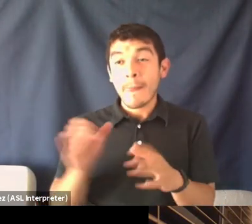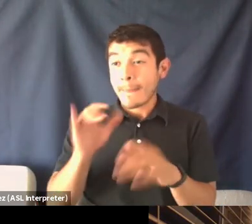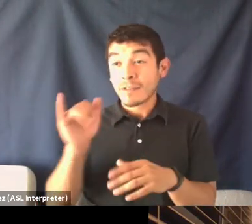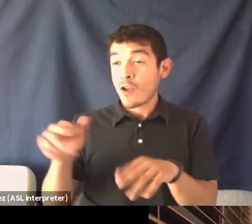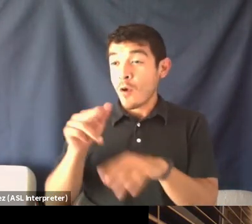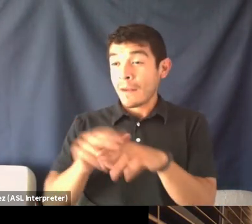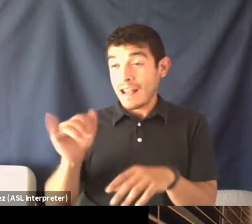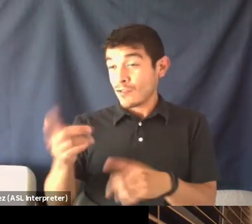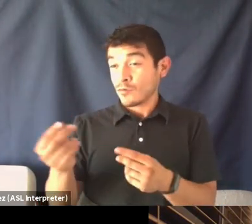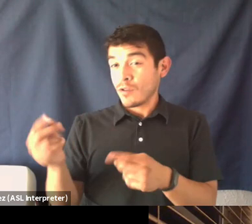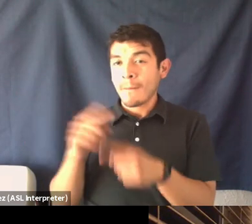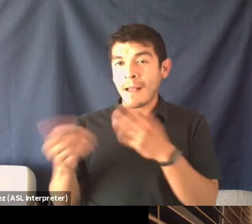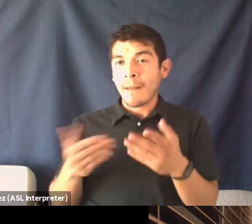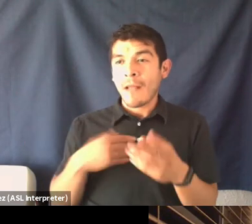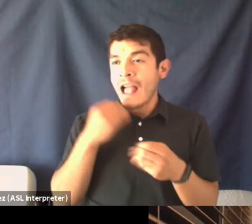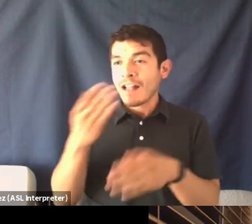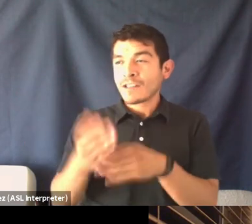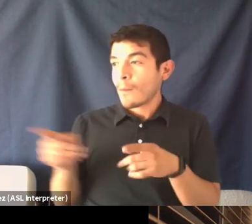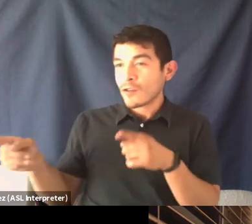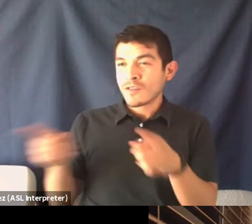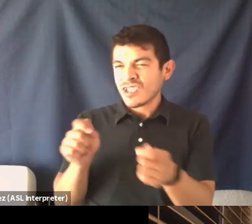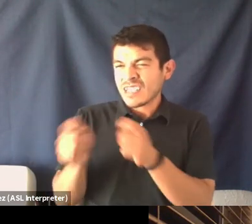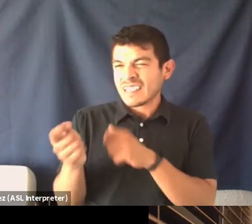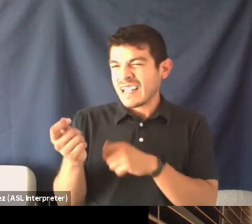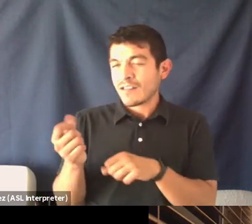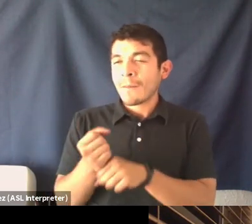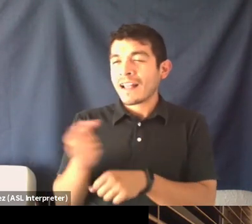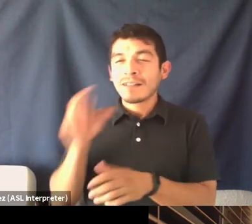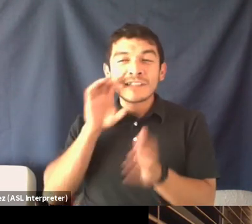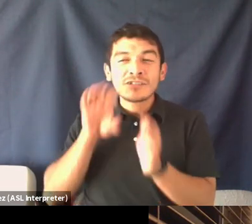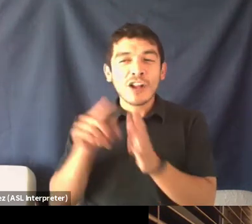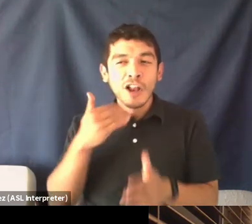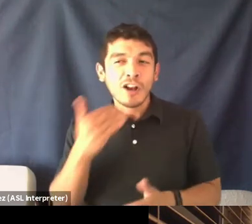but I may give you some pointers here and there just to get, you know, to kind of get there--